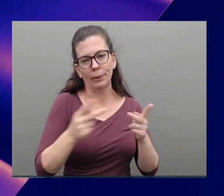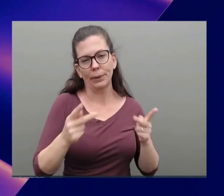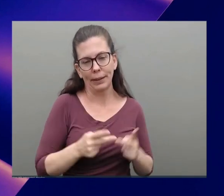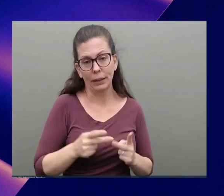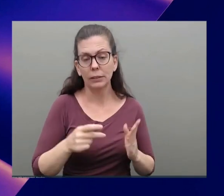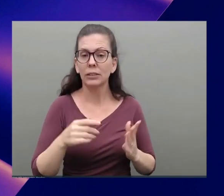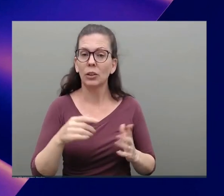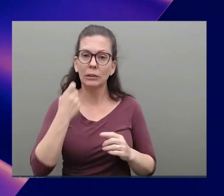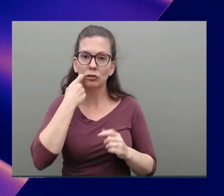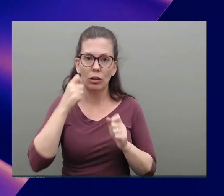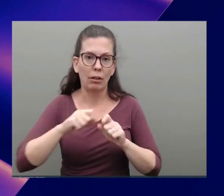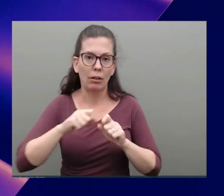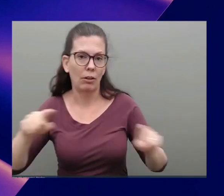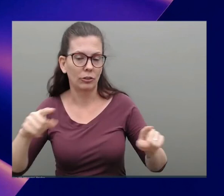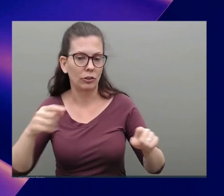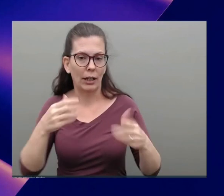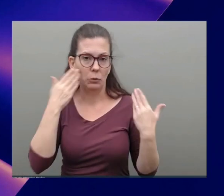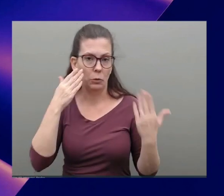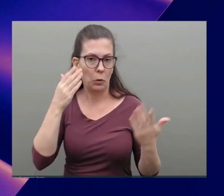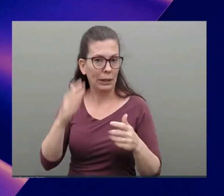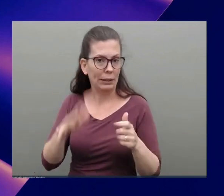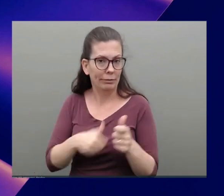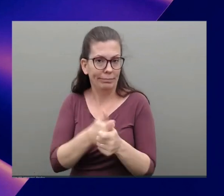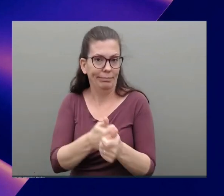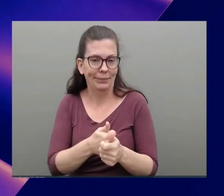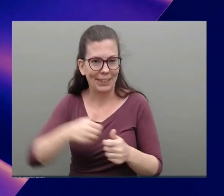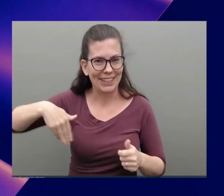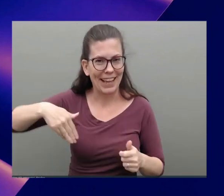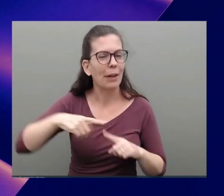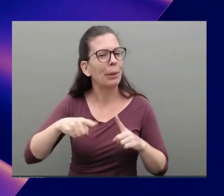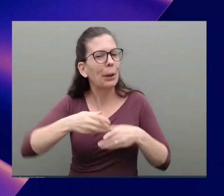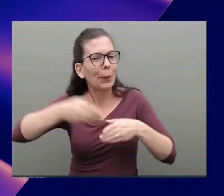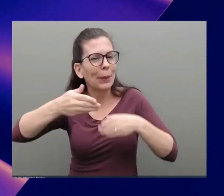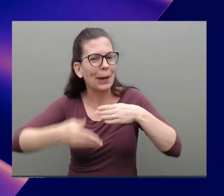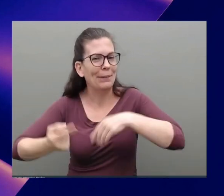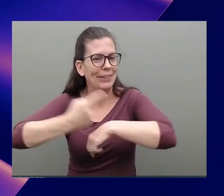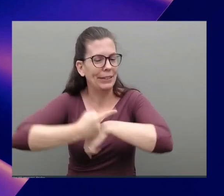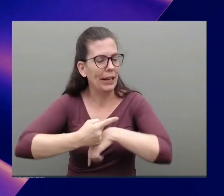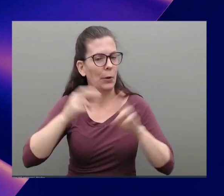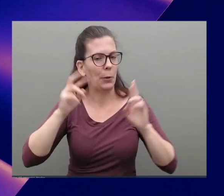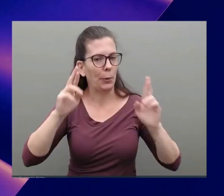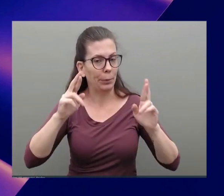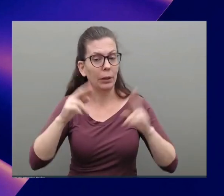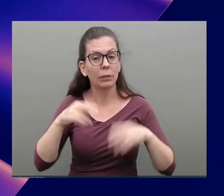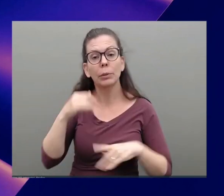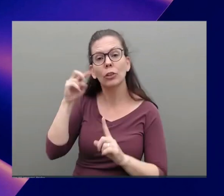I'm not sure SEO has caught up quite yet, but hopefully by the end of the today. But if you go to just search on AWS AppConfig,